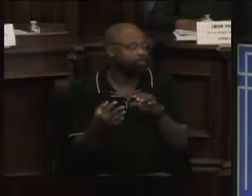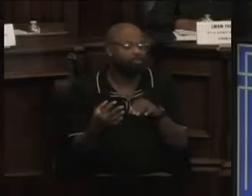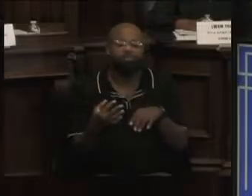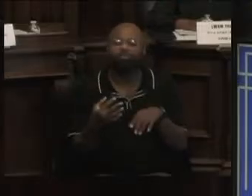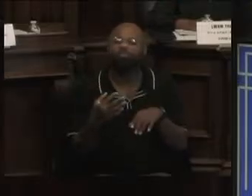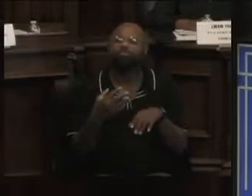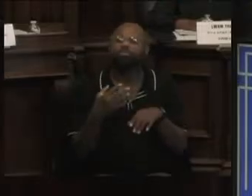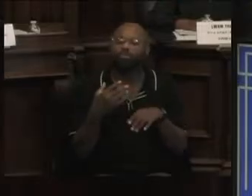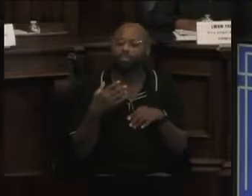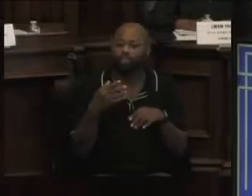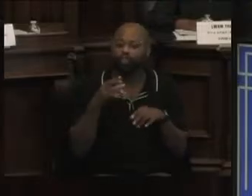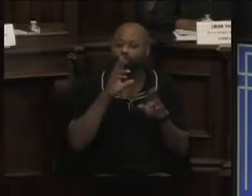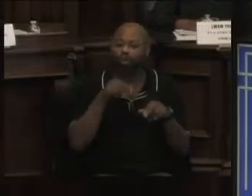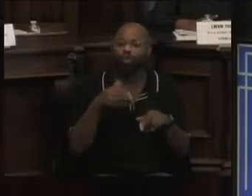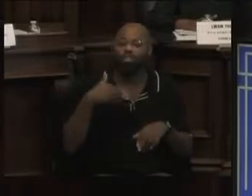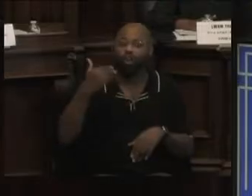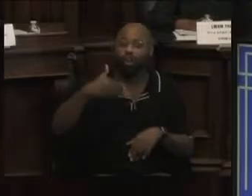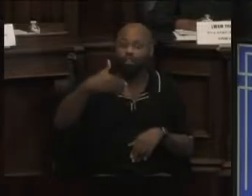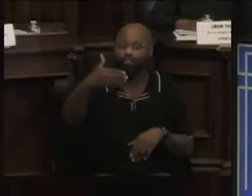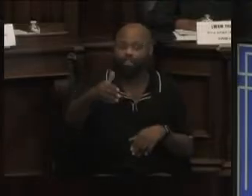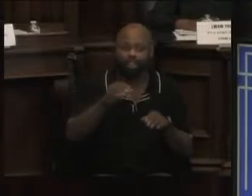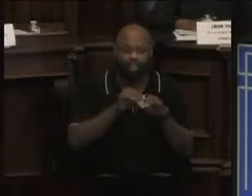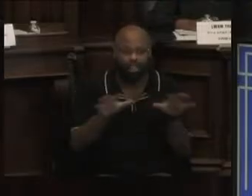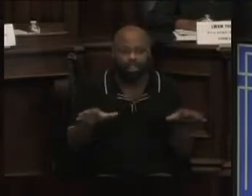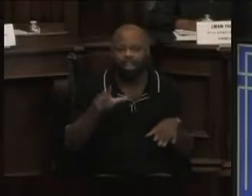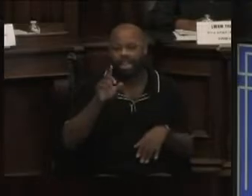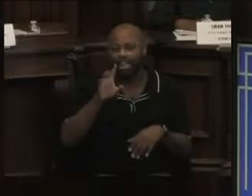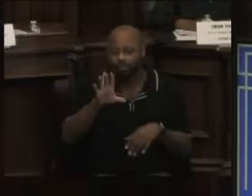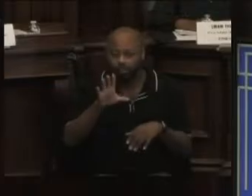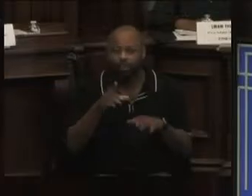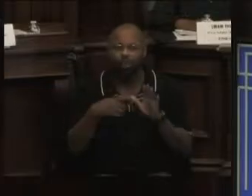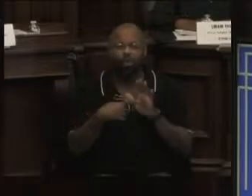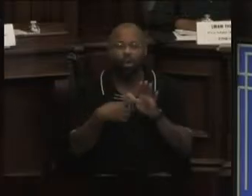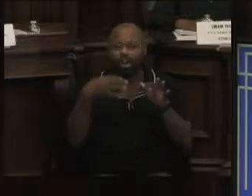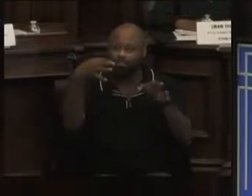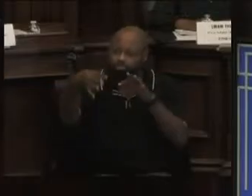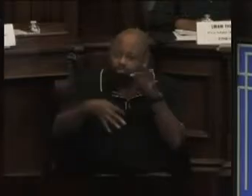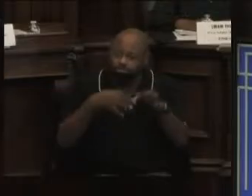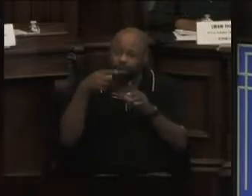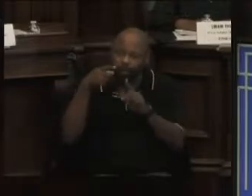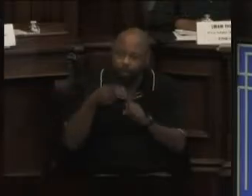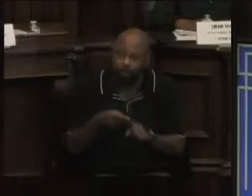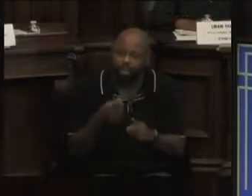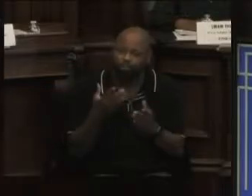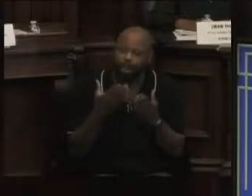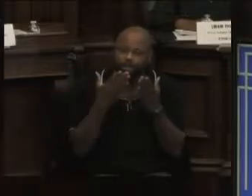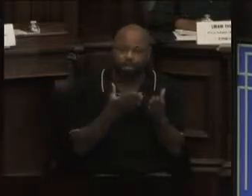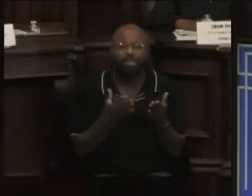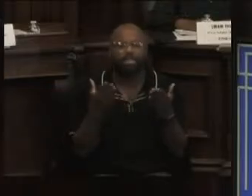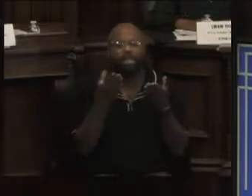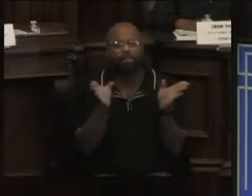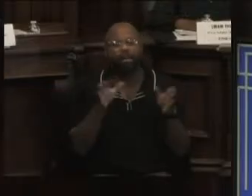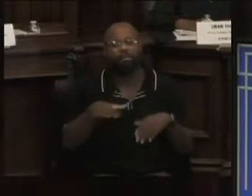want to have consistent output. So regular reports that are